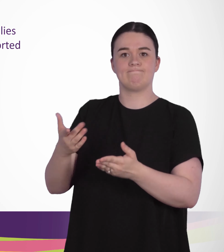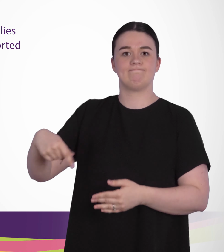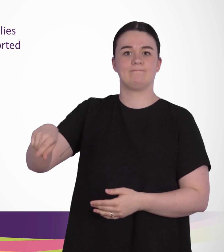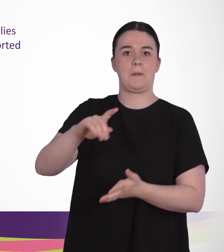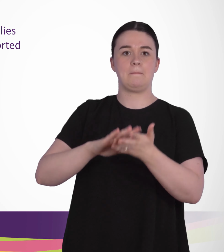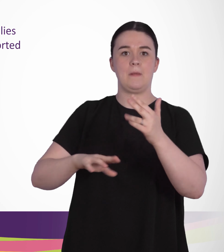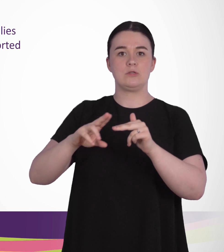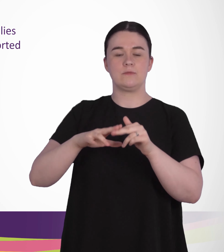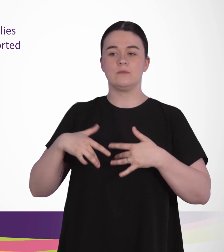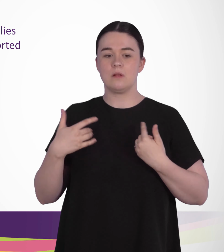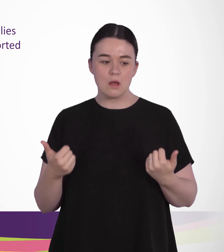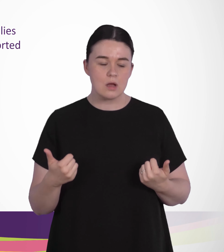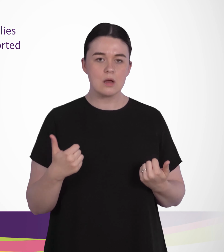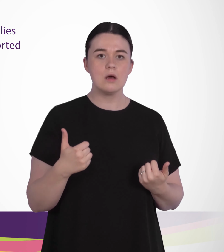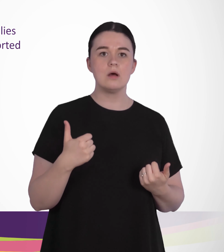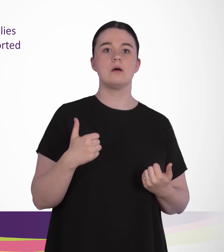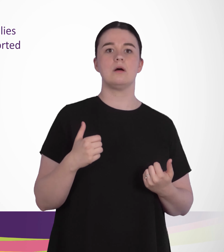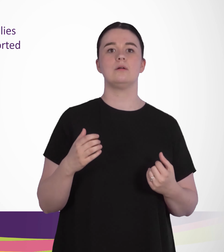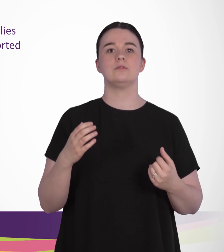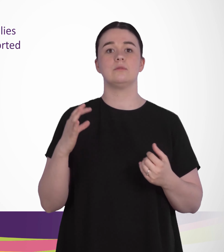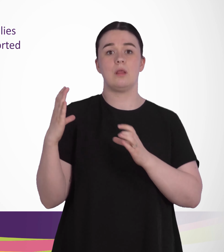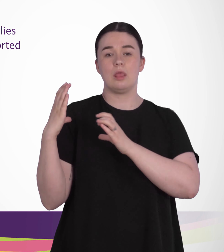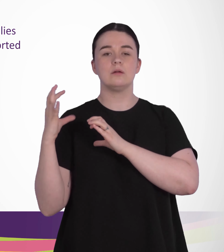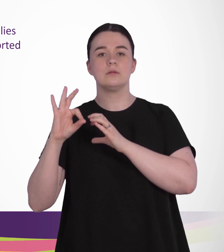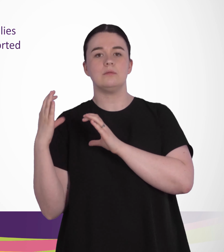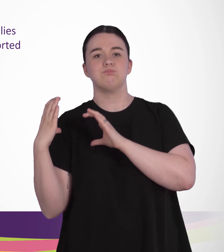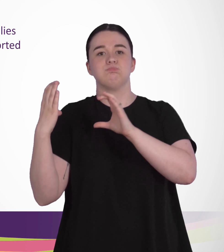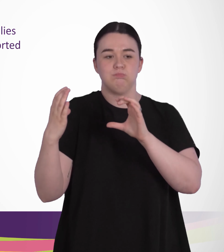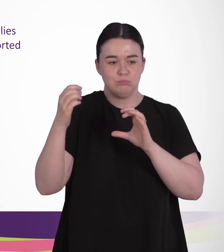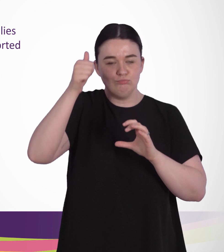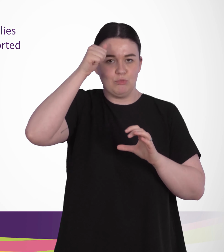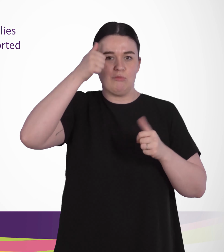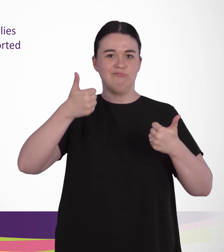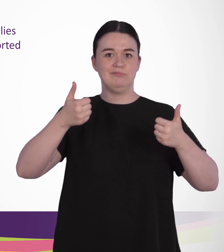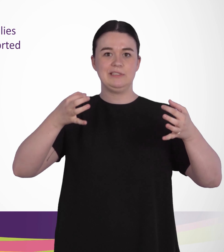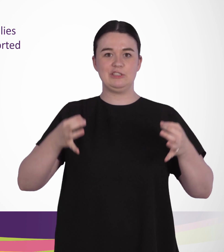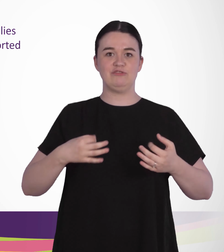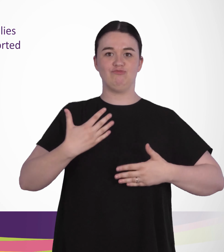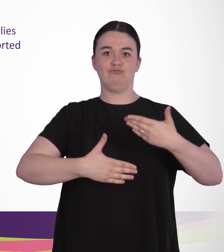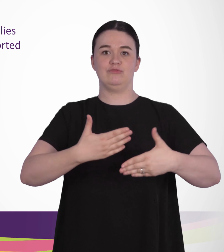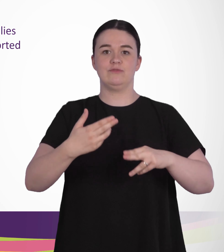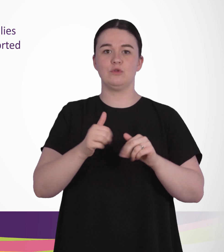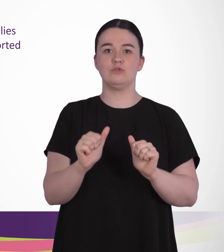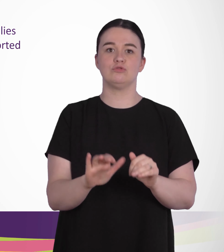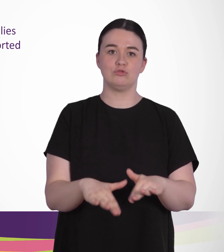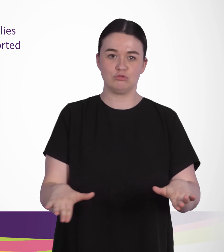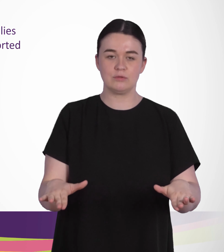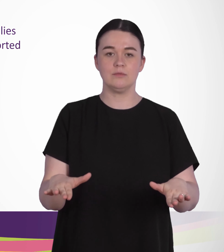parents to make decisions for and about their children,